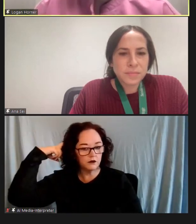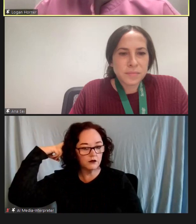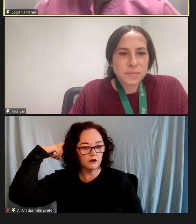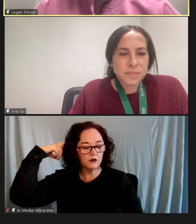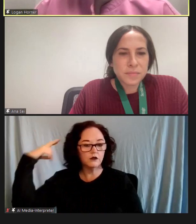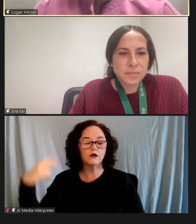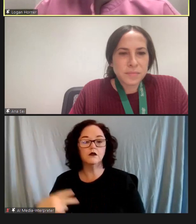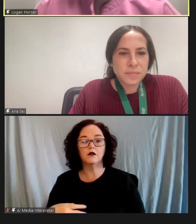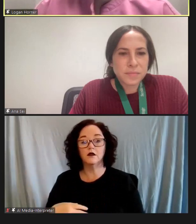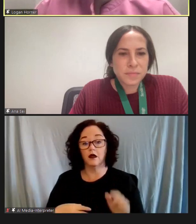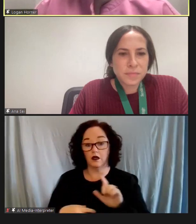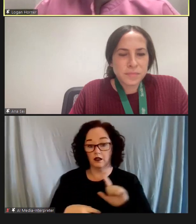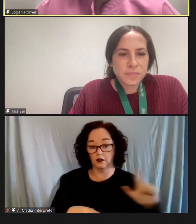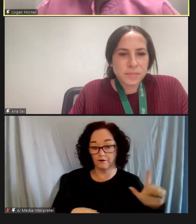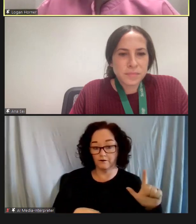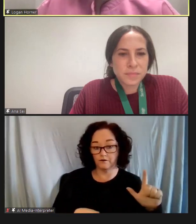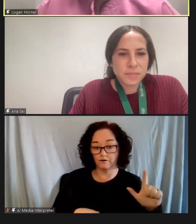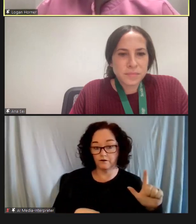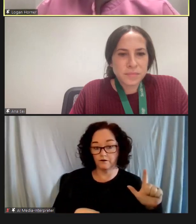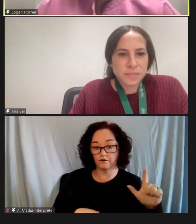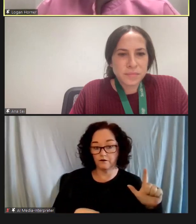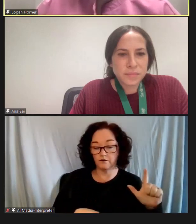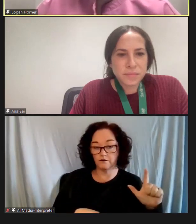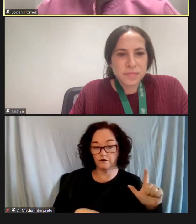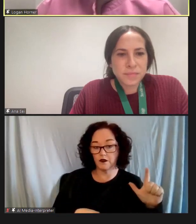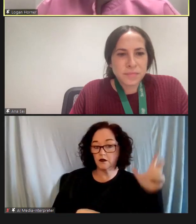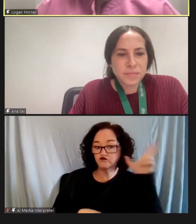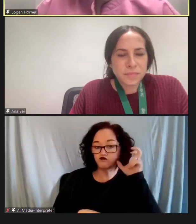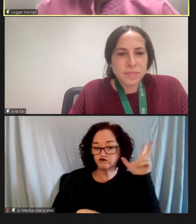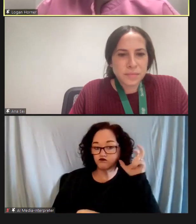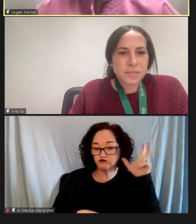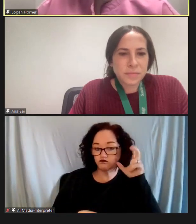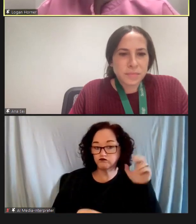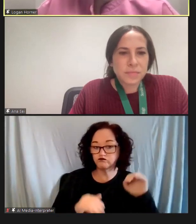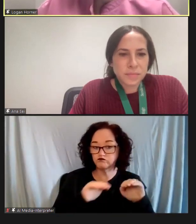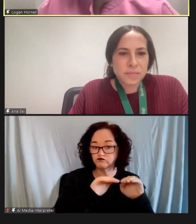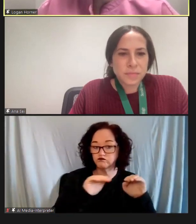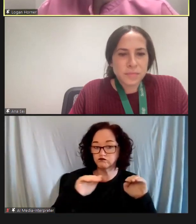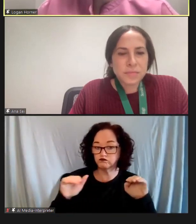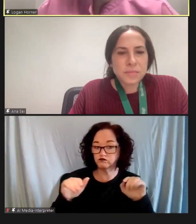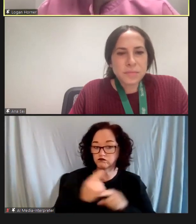left ear is hearing in within normal